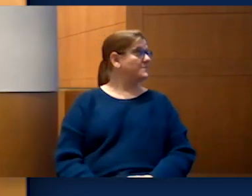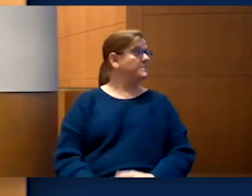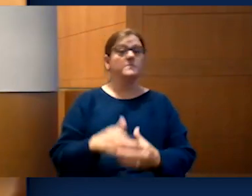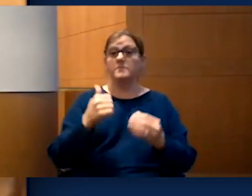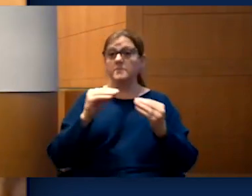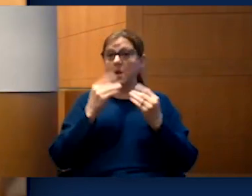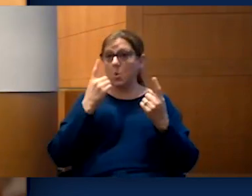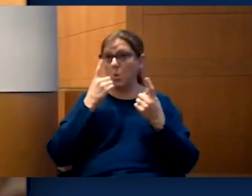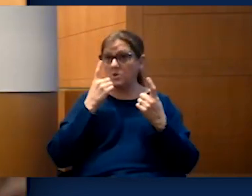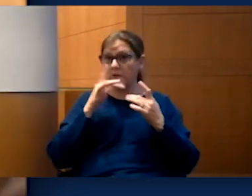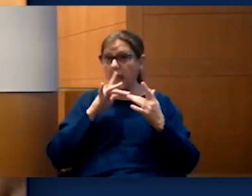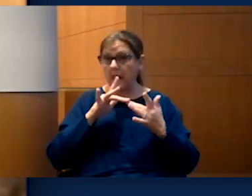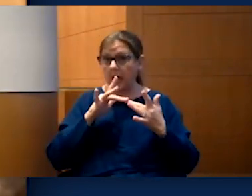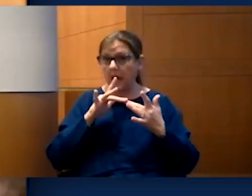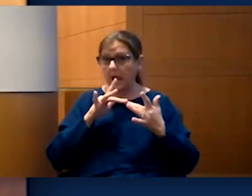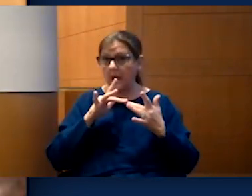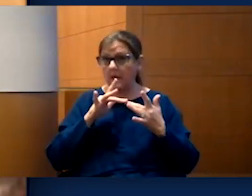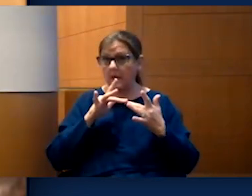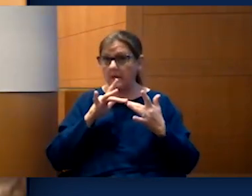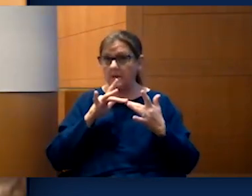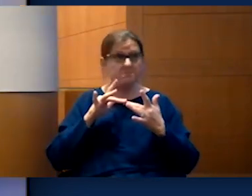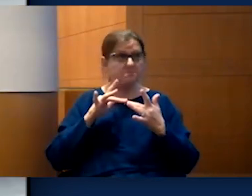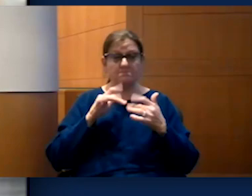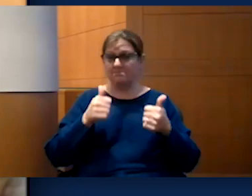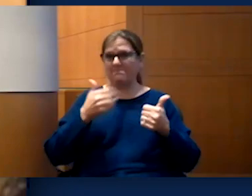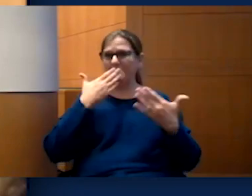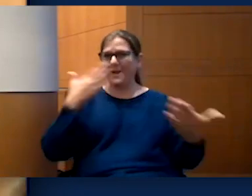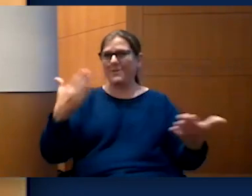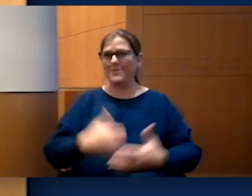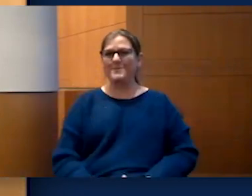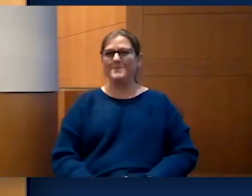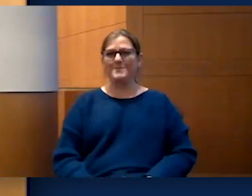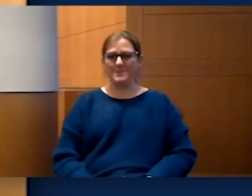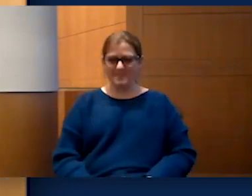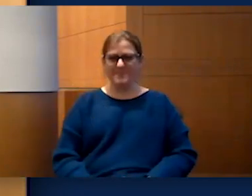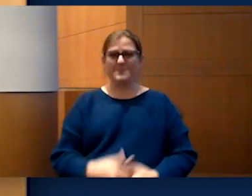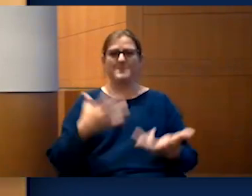Are there any questions online? Okay, thank you..